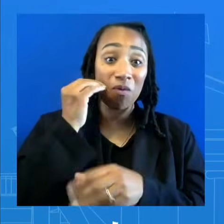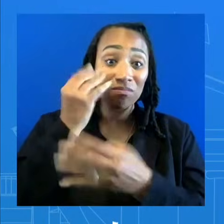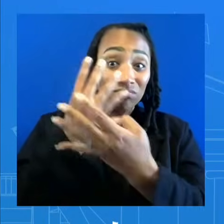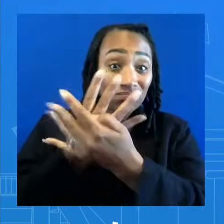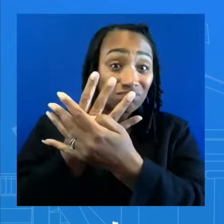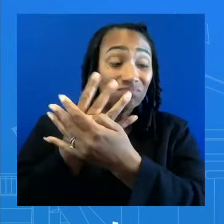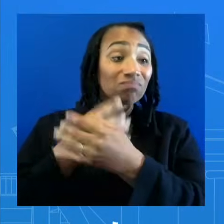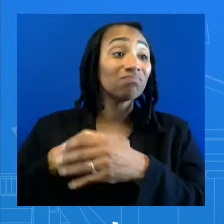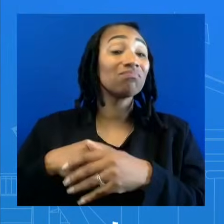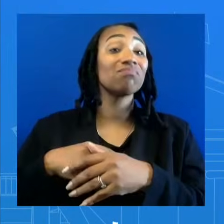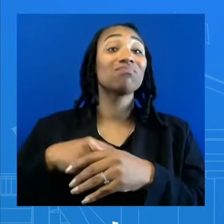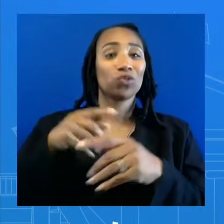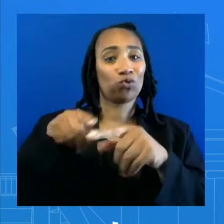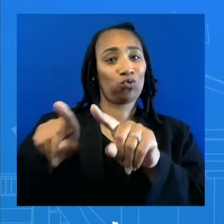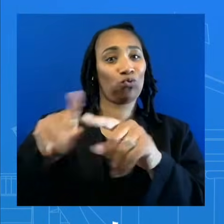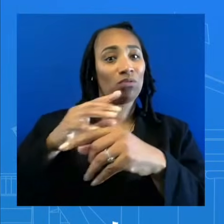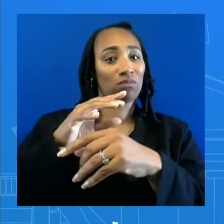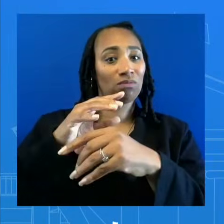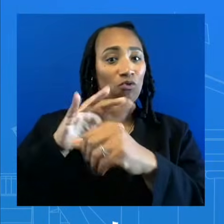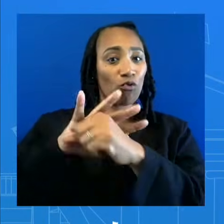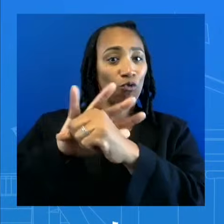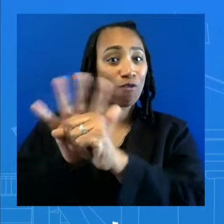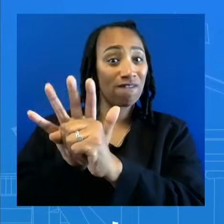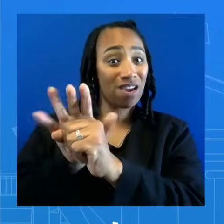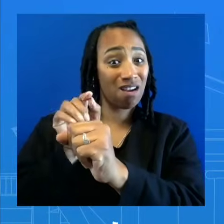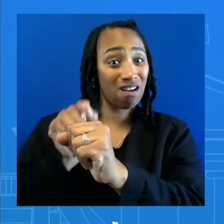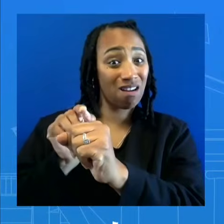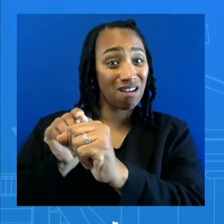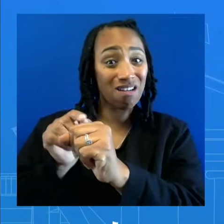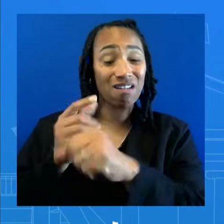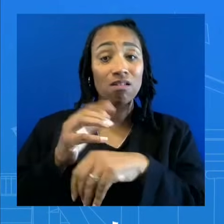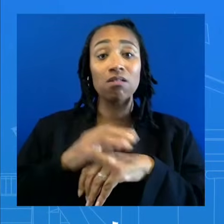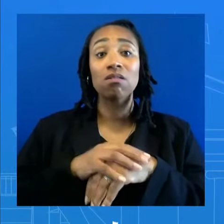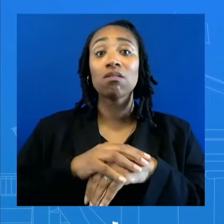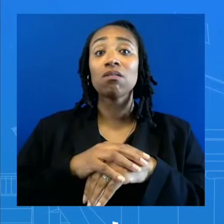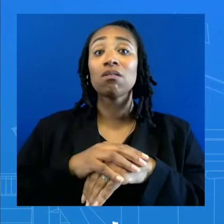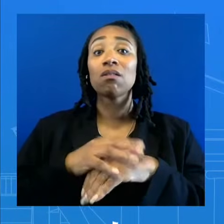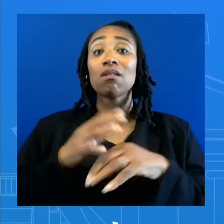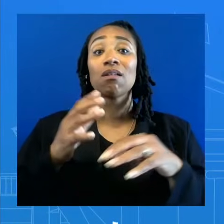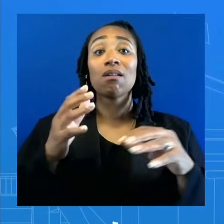into their families and communities. He is also pardoning 39 individuals